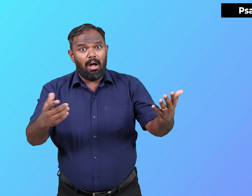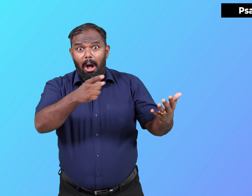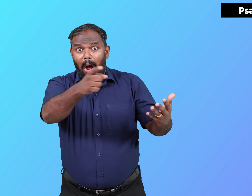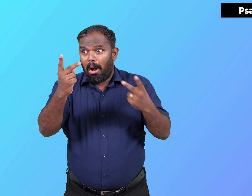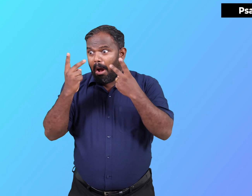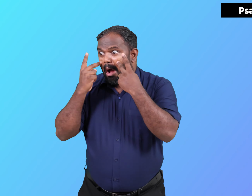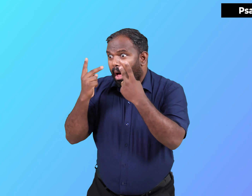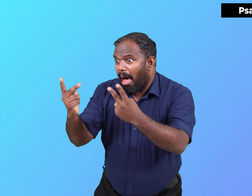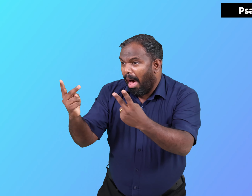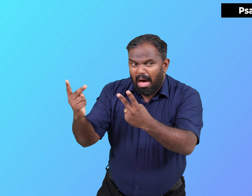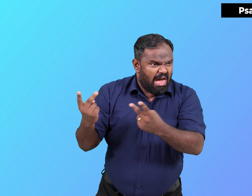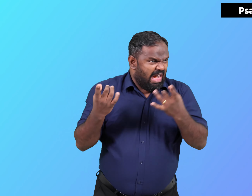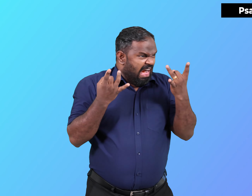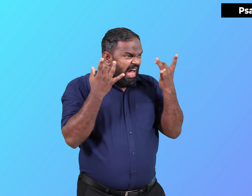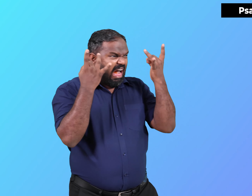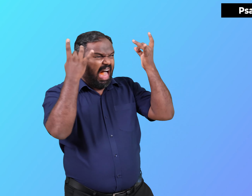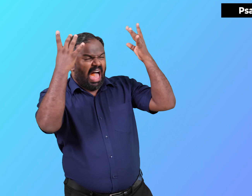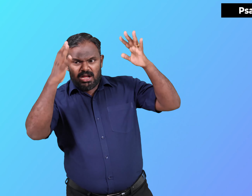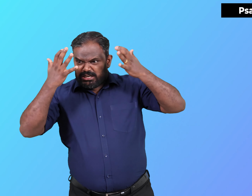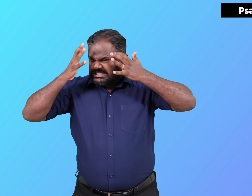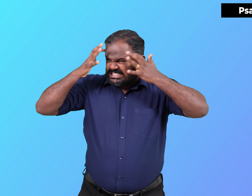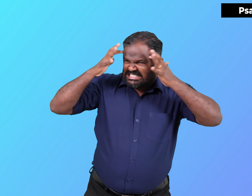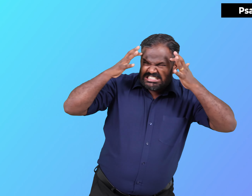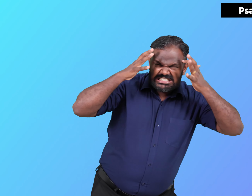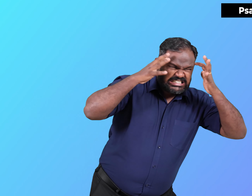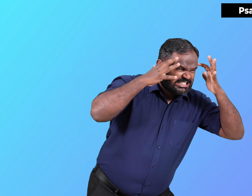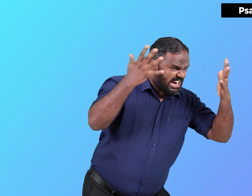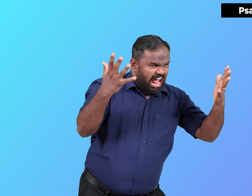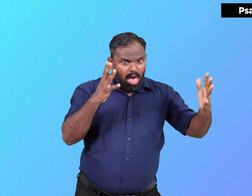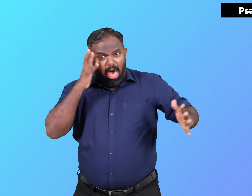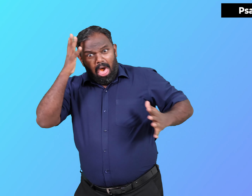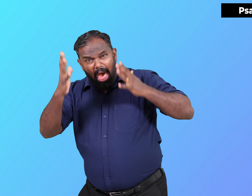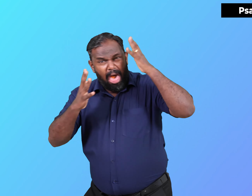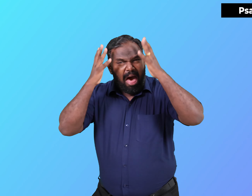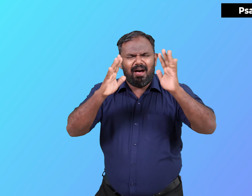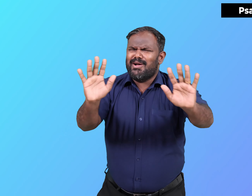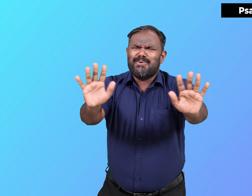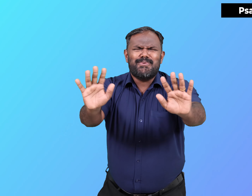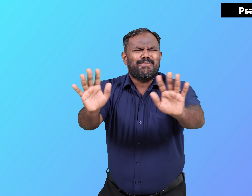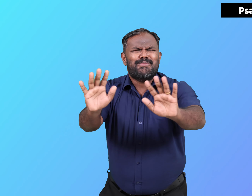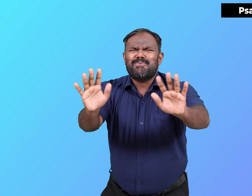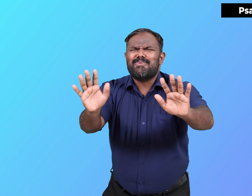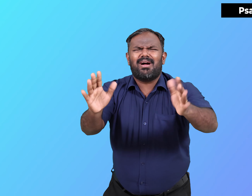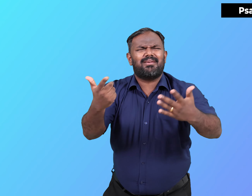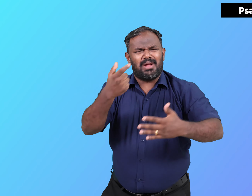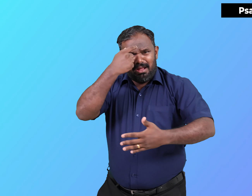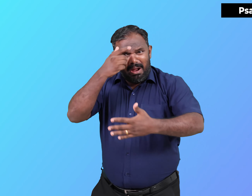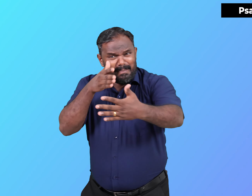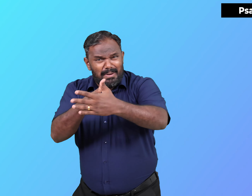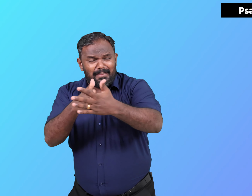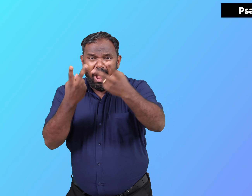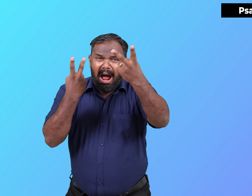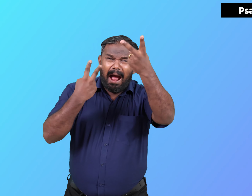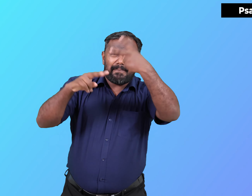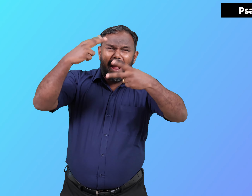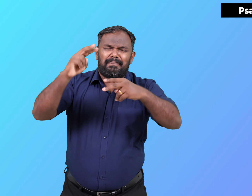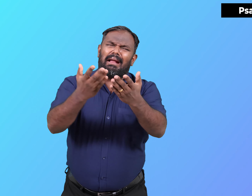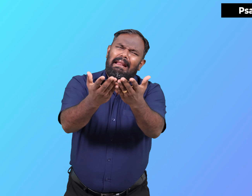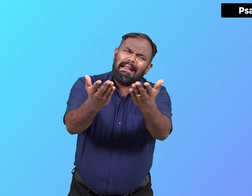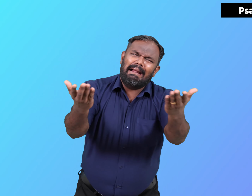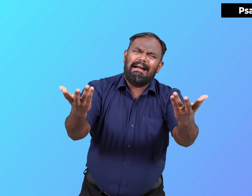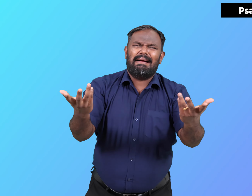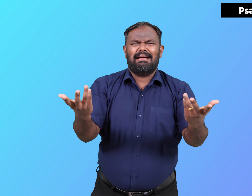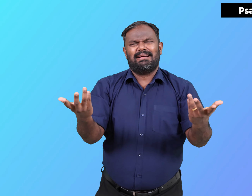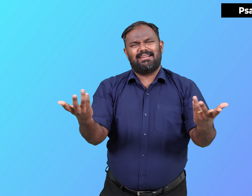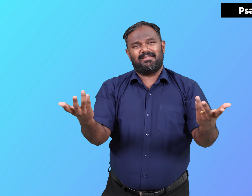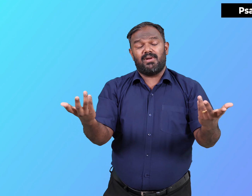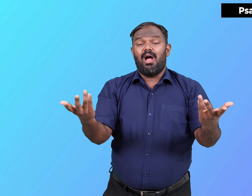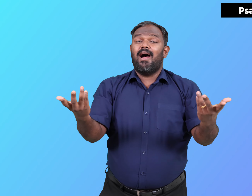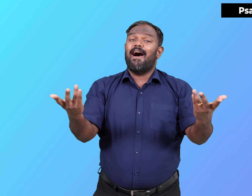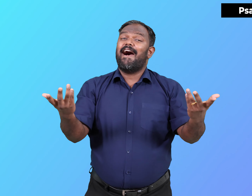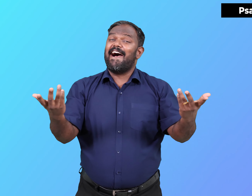Don’t become so angry and upset that you, too, want to do evil.